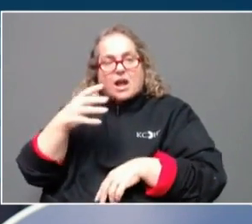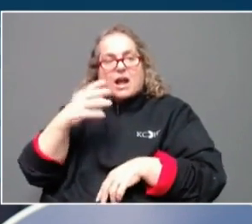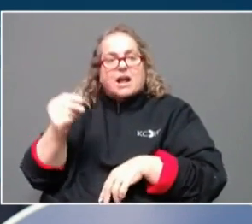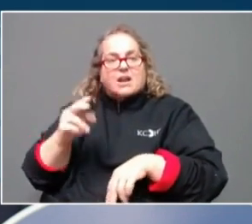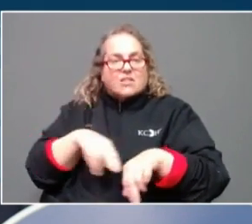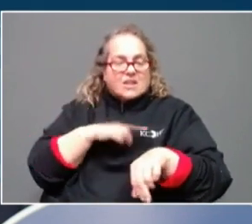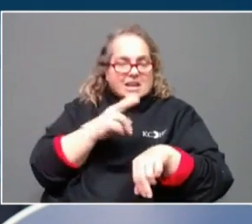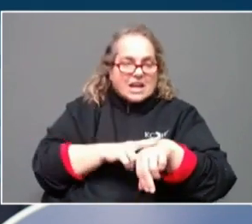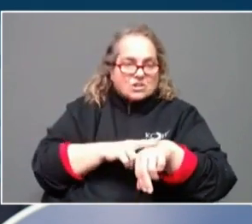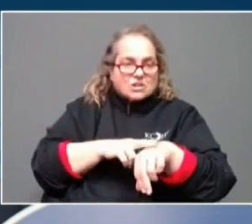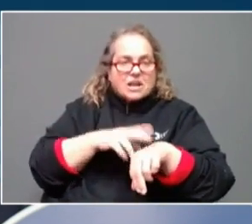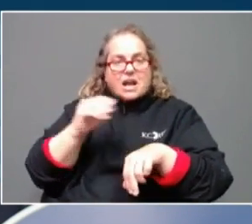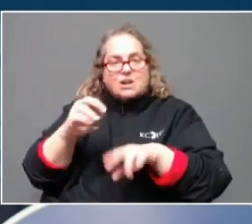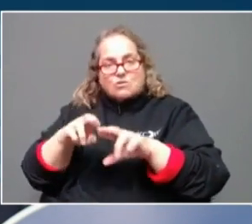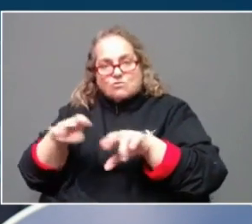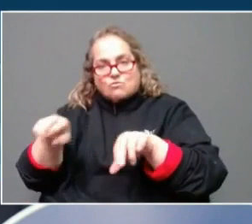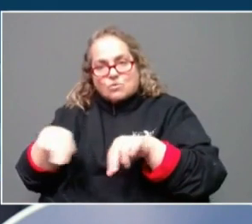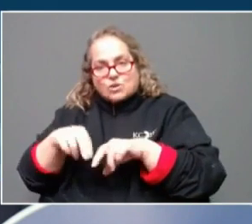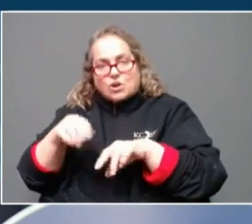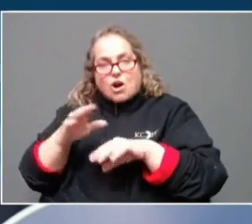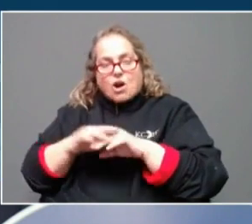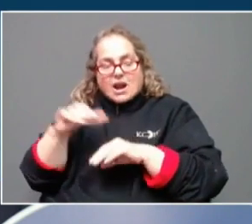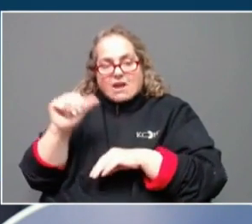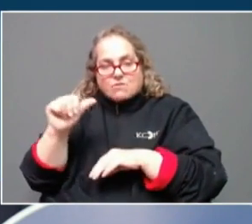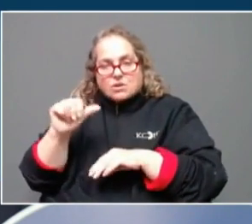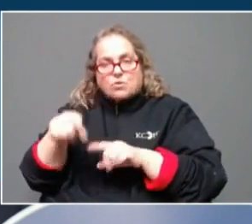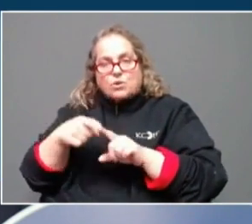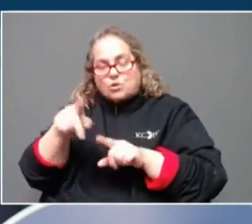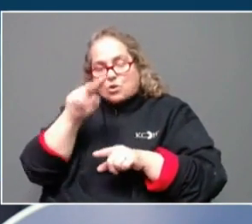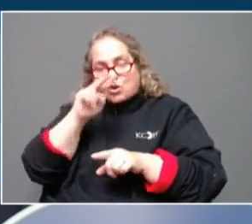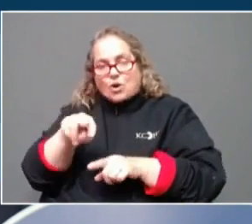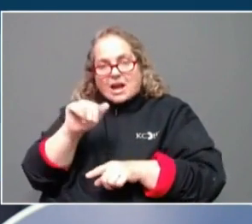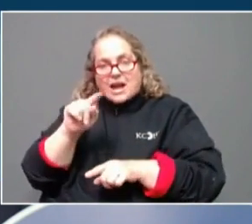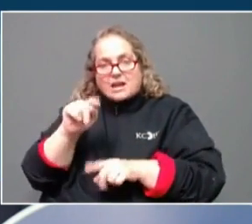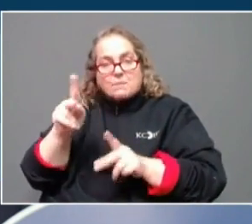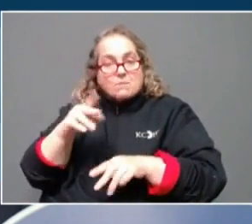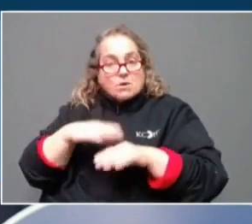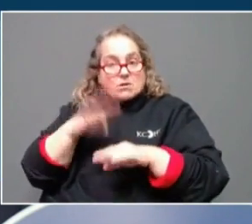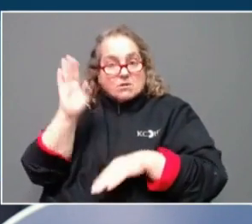region on an average basis. When you look at the people 18 and older. Next slide